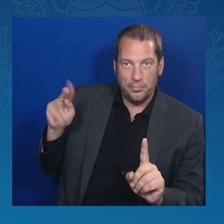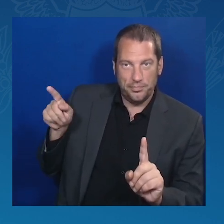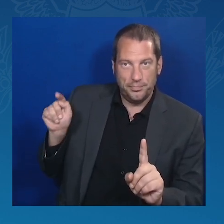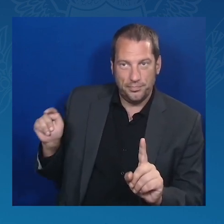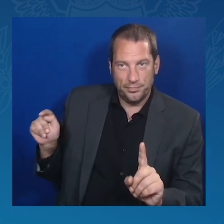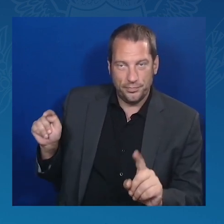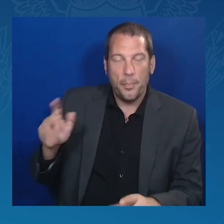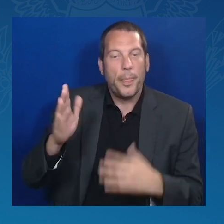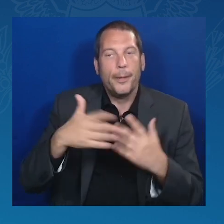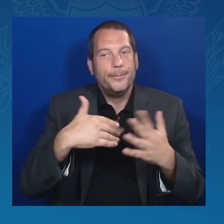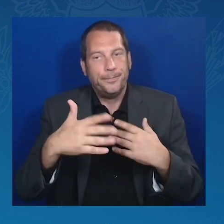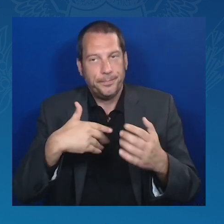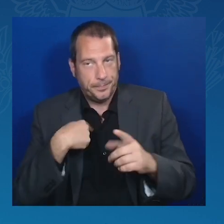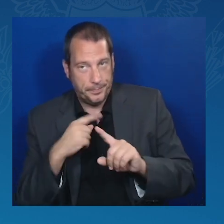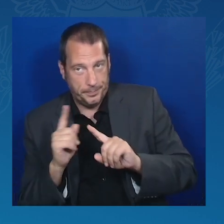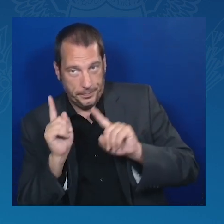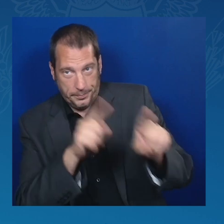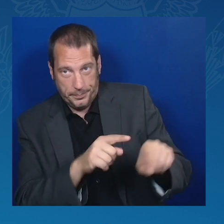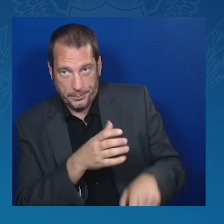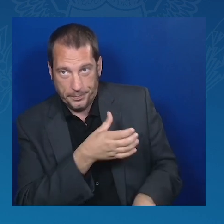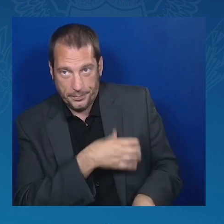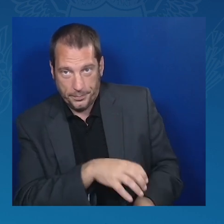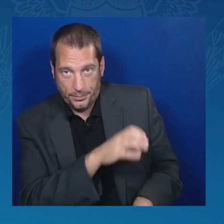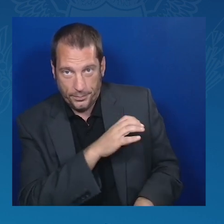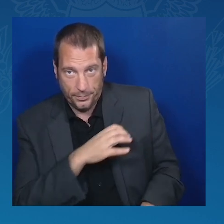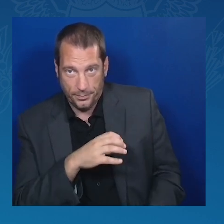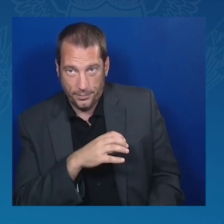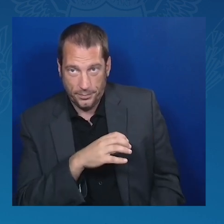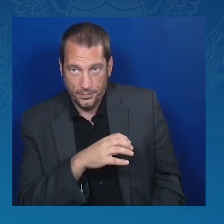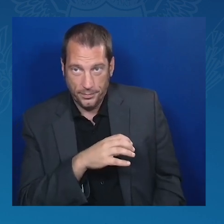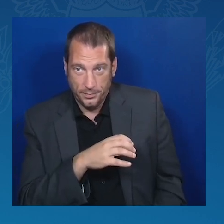And there are a number of points that you said it so beautifully.